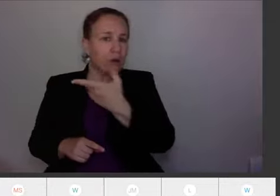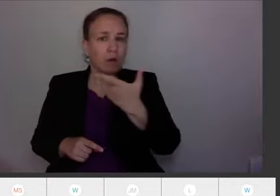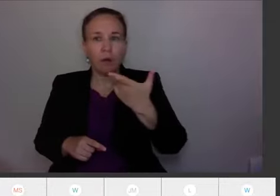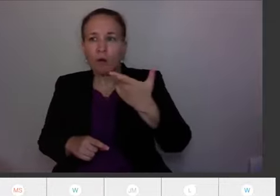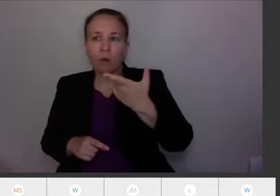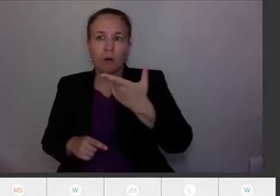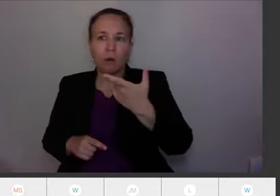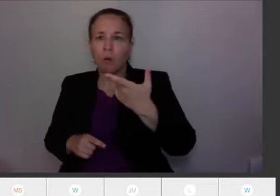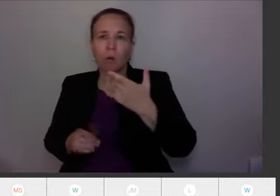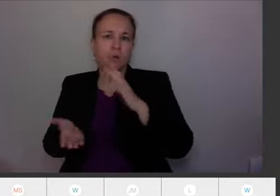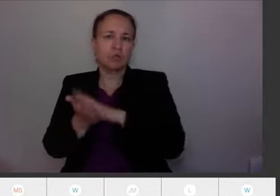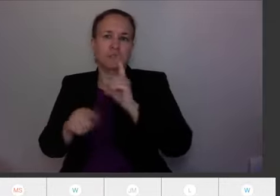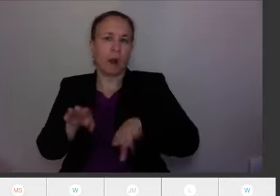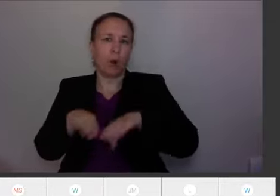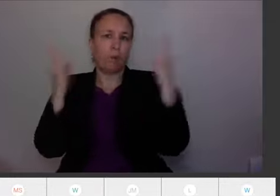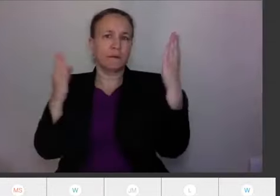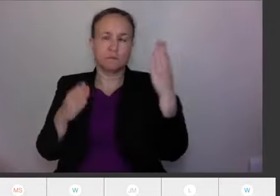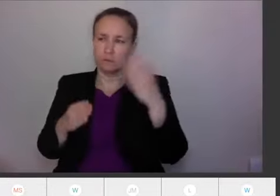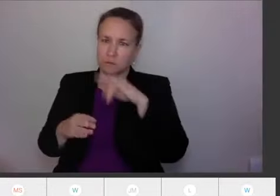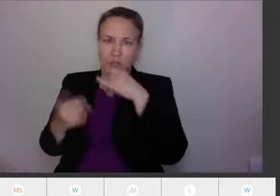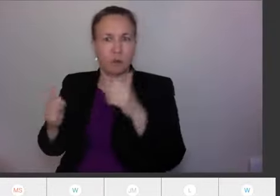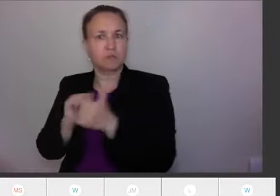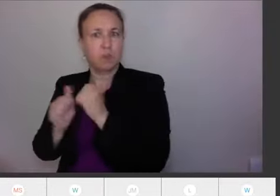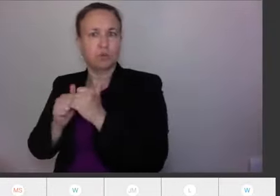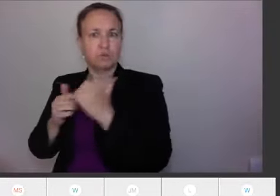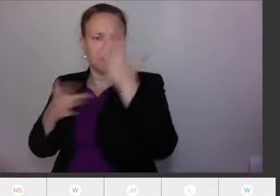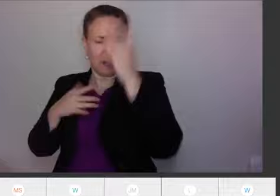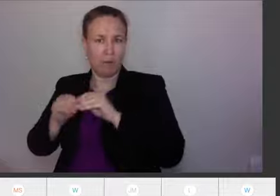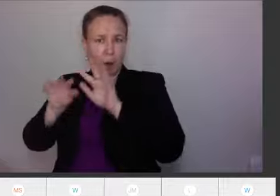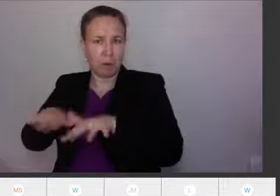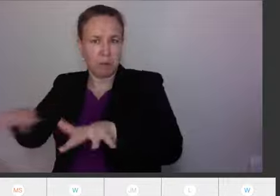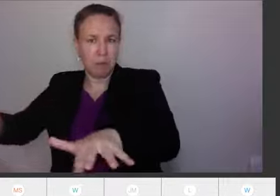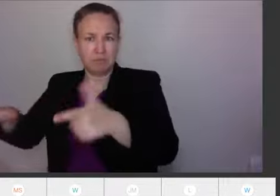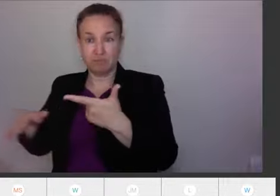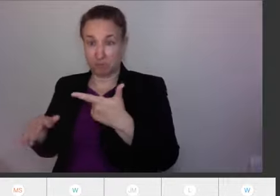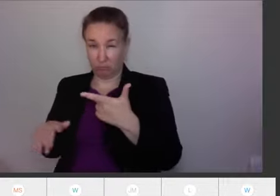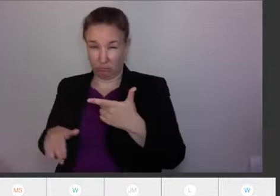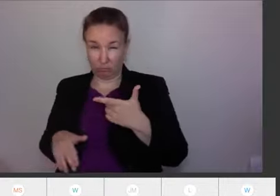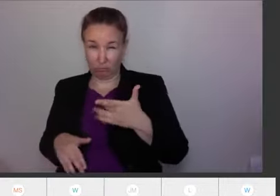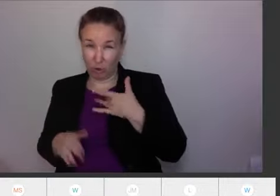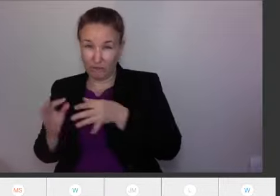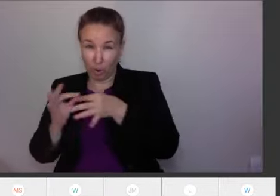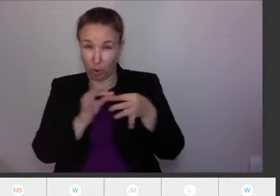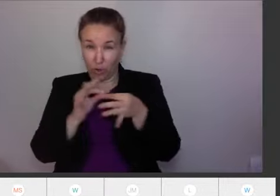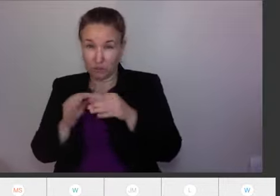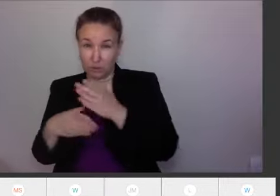open schools because kids playing youth sports are getting infected can you draw a correlation between the two or no